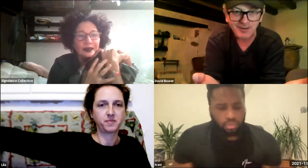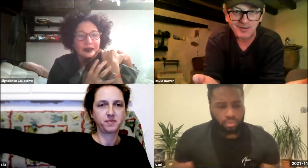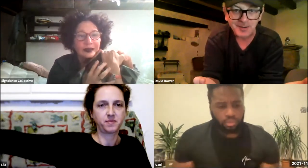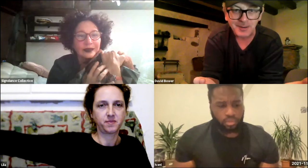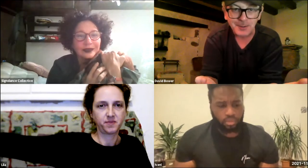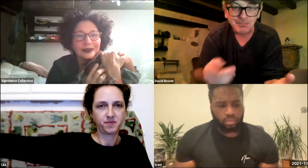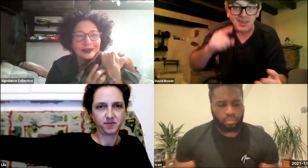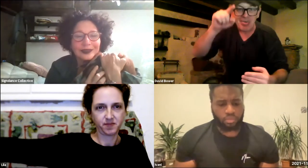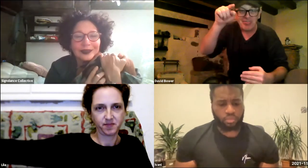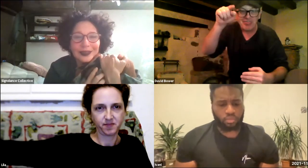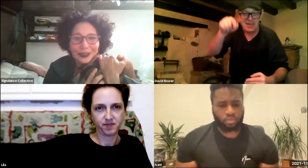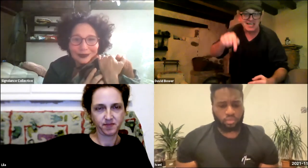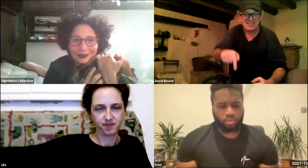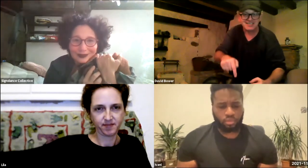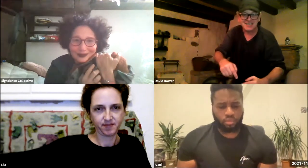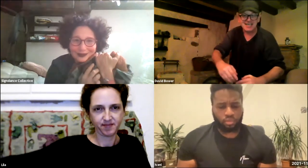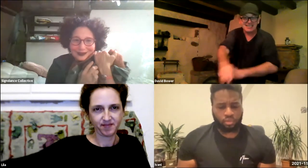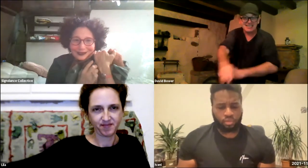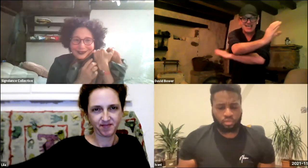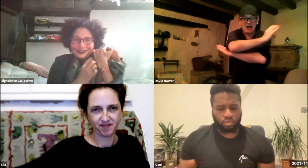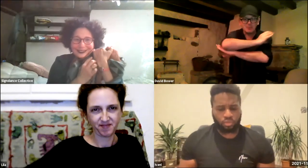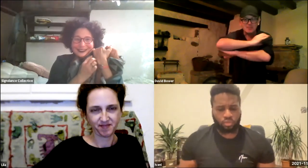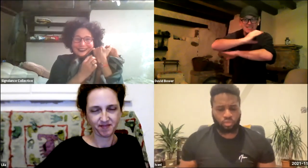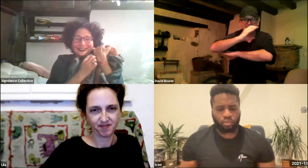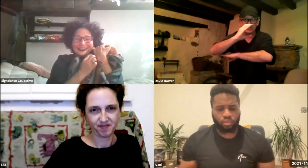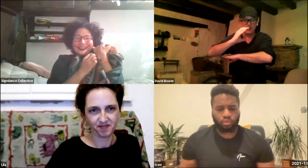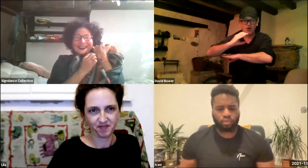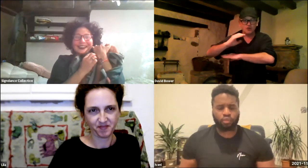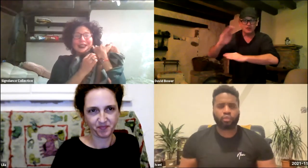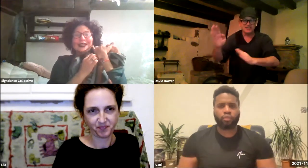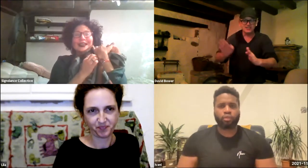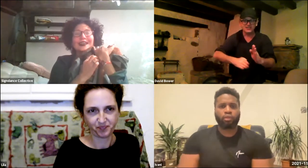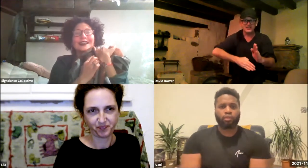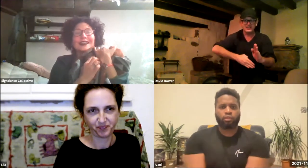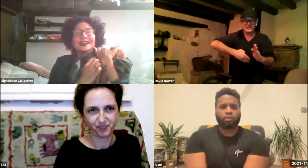tradition, which is the more